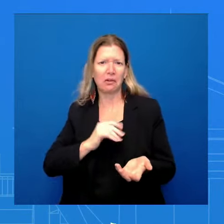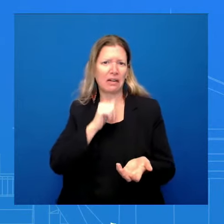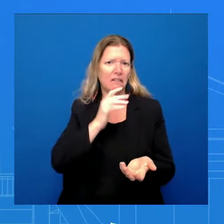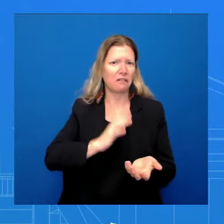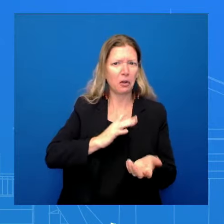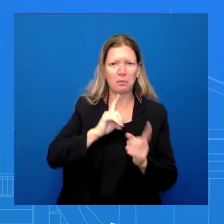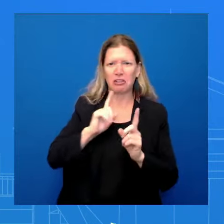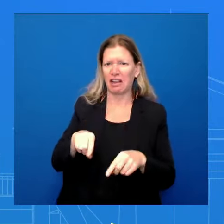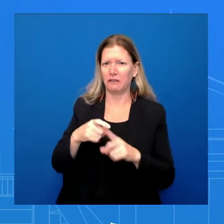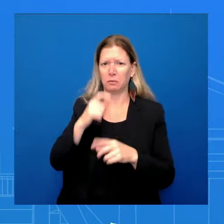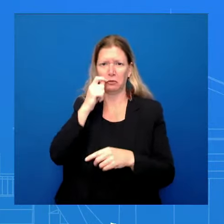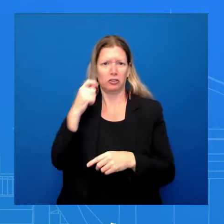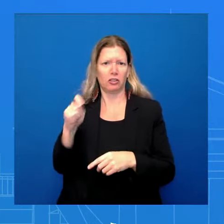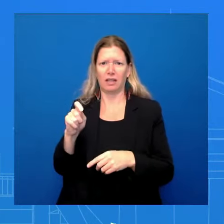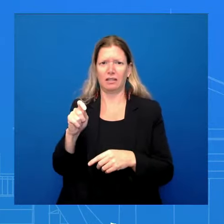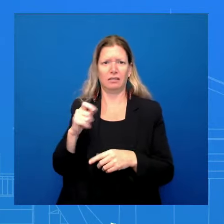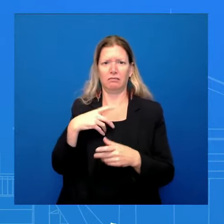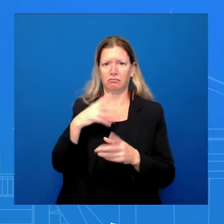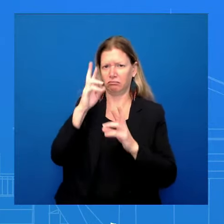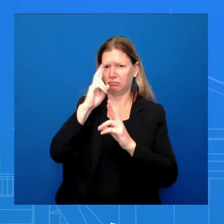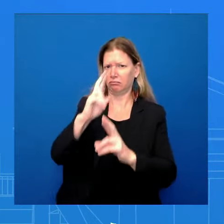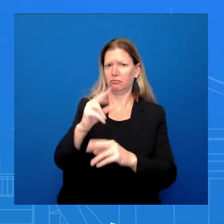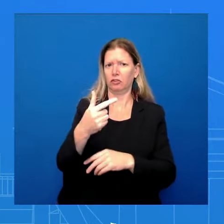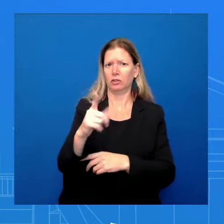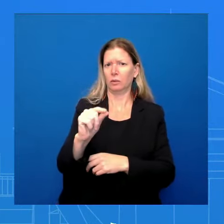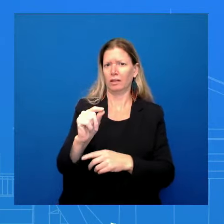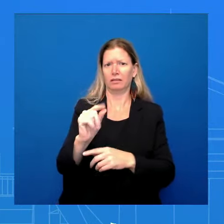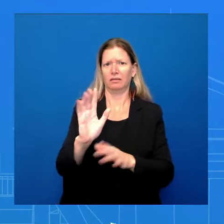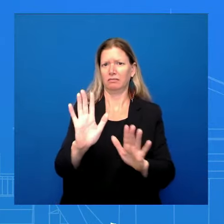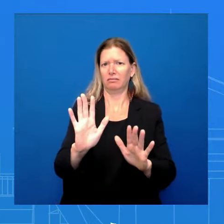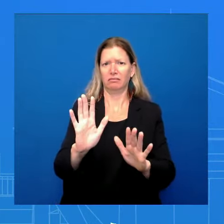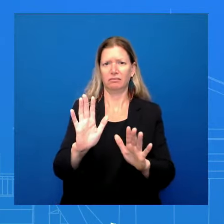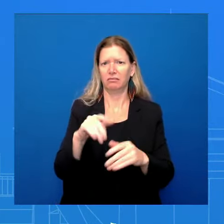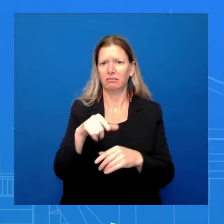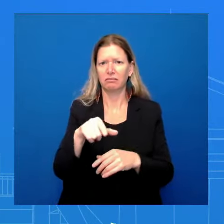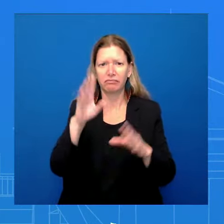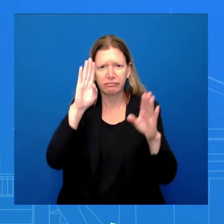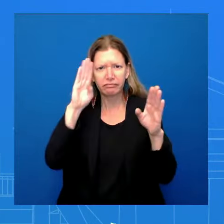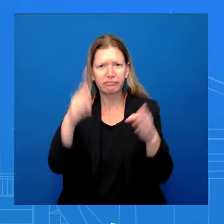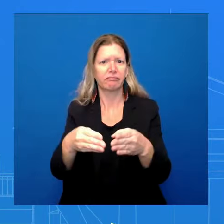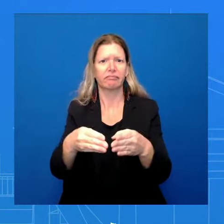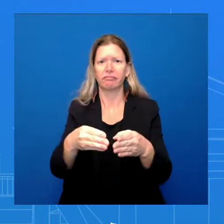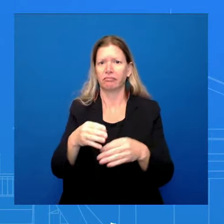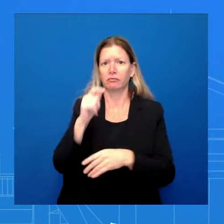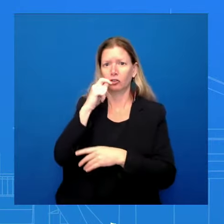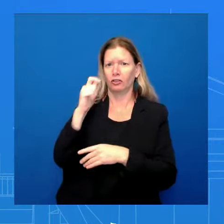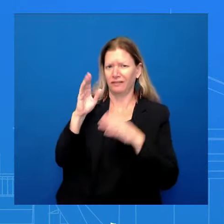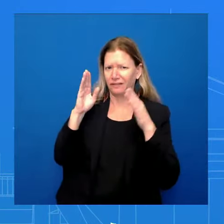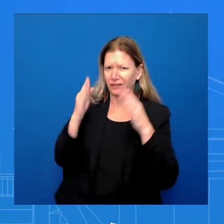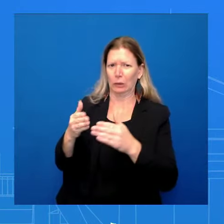What they're focused on -- what Ukraine is focused on is the process that began in Copenhagen, continued in Jeddah,